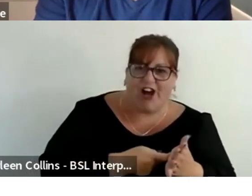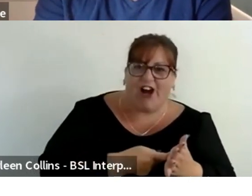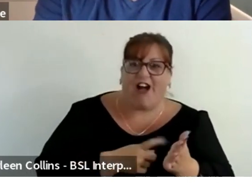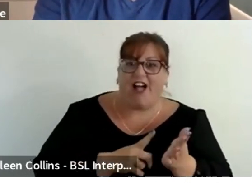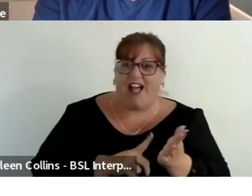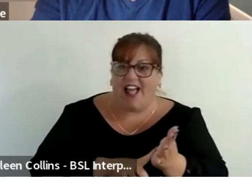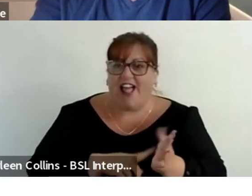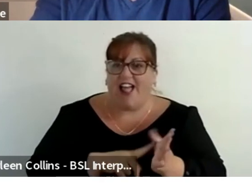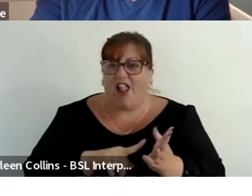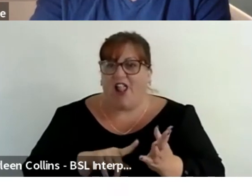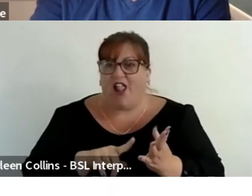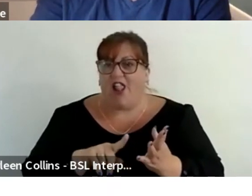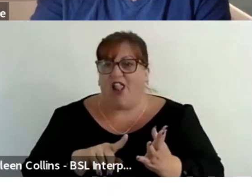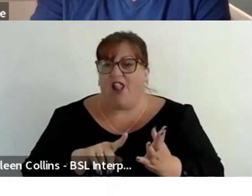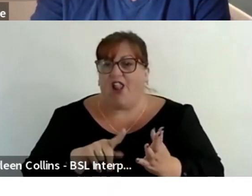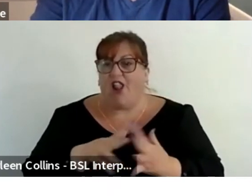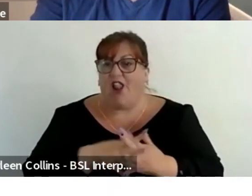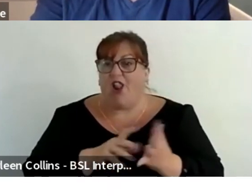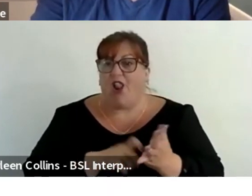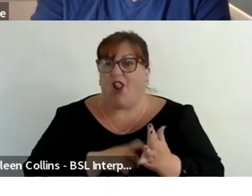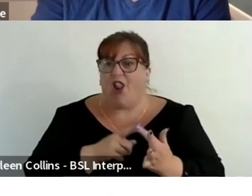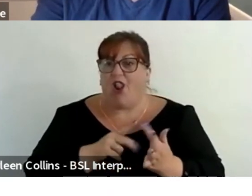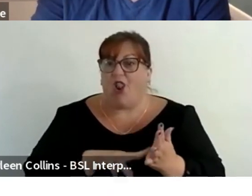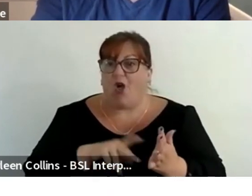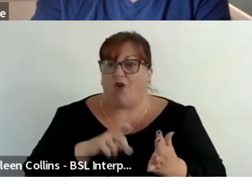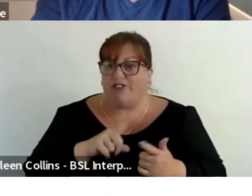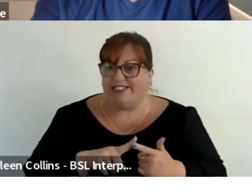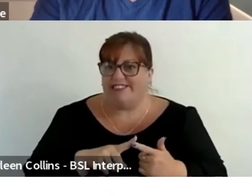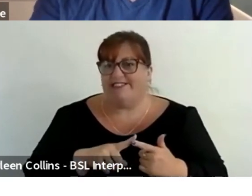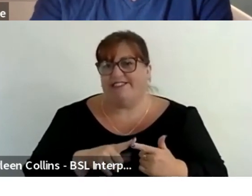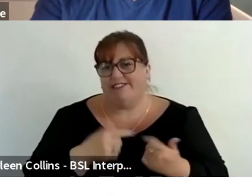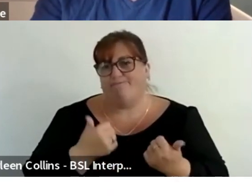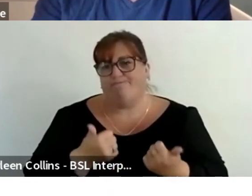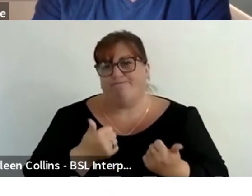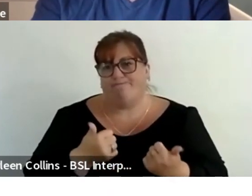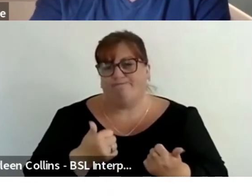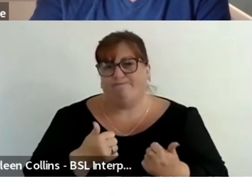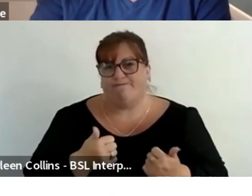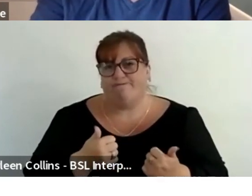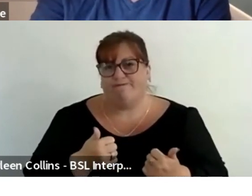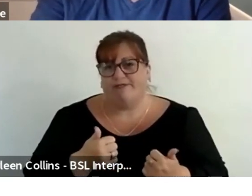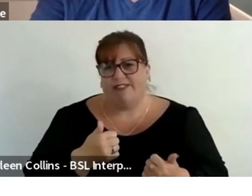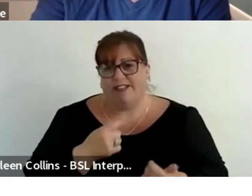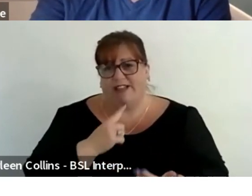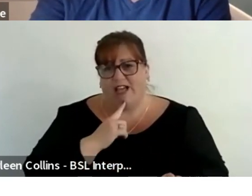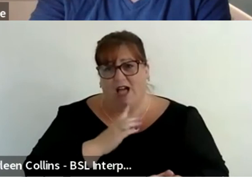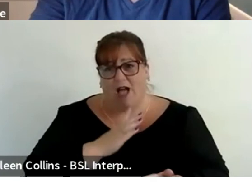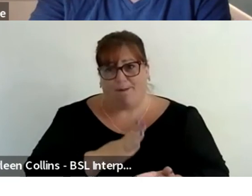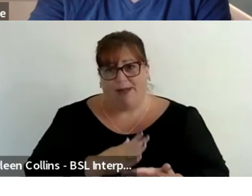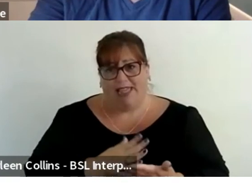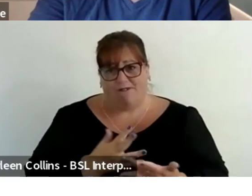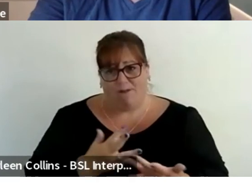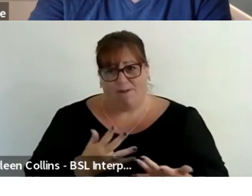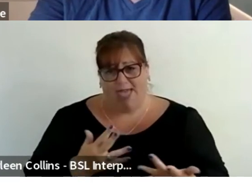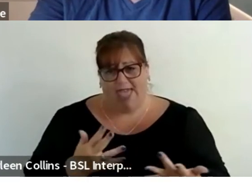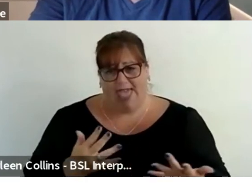I believe loads of people resonate with it in the comments, in the chat box session.